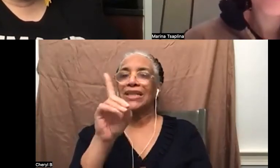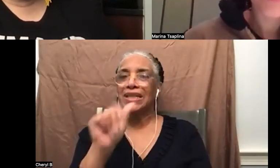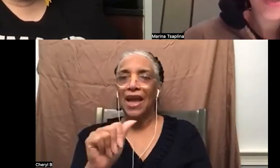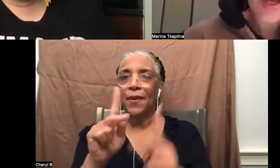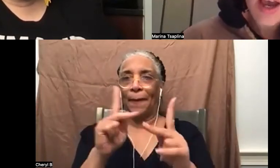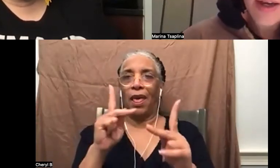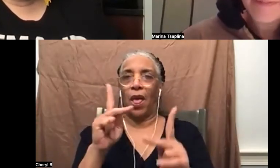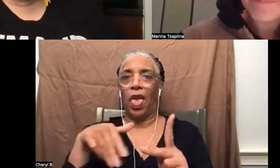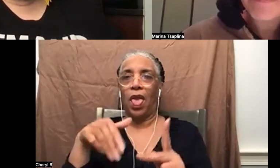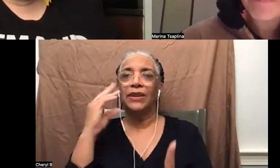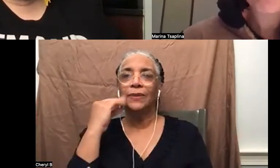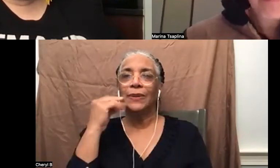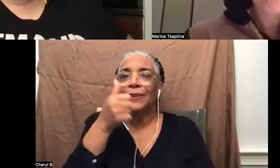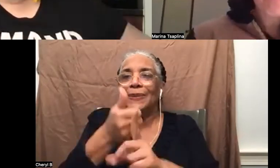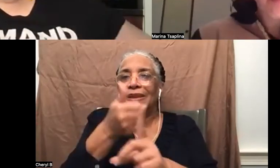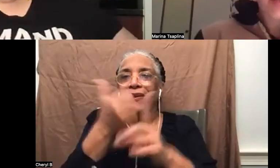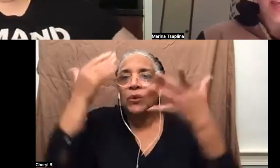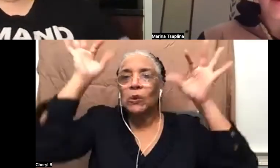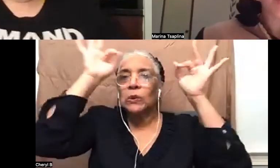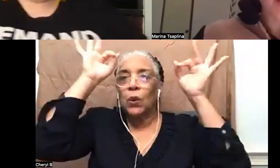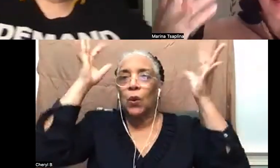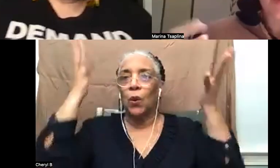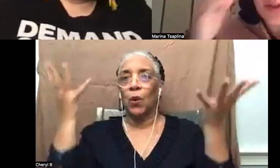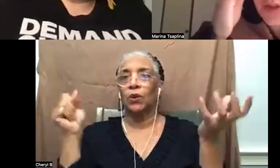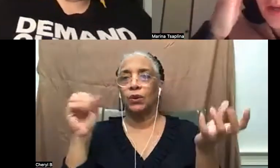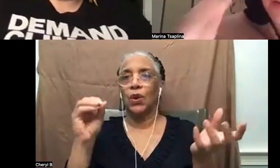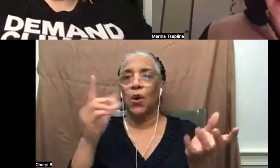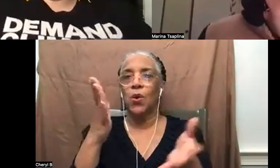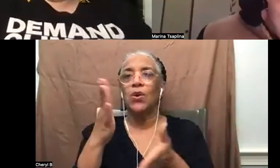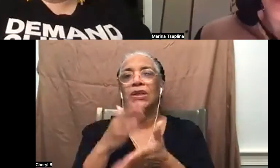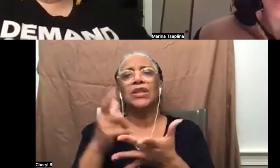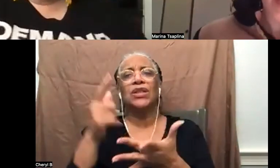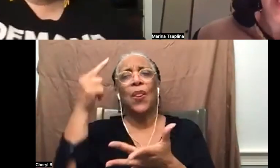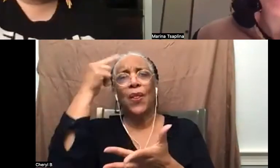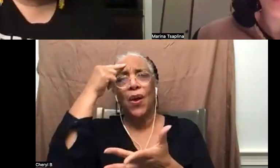Your thoughts on that, specifically on campus organizing.